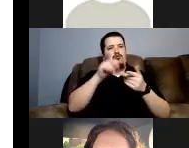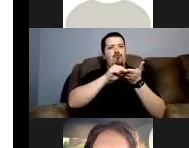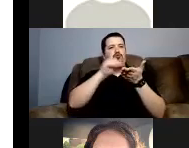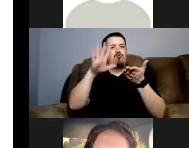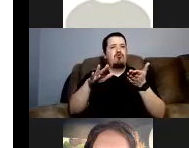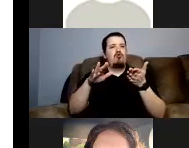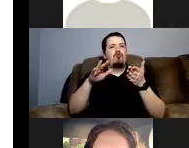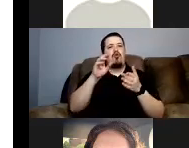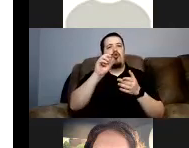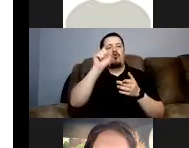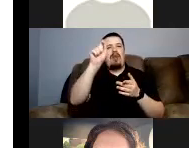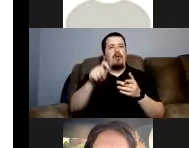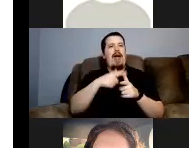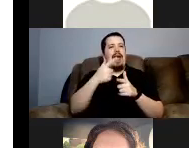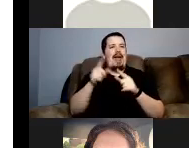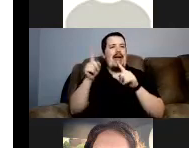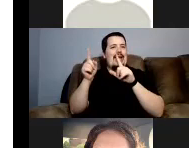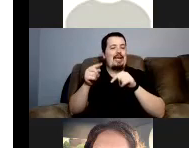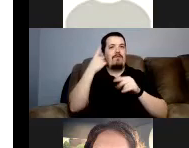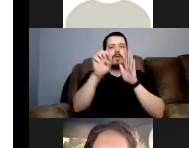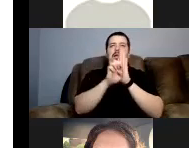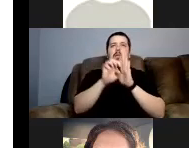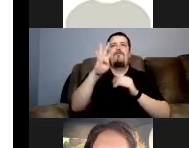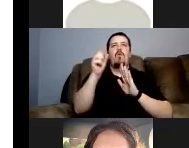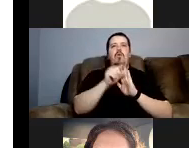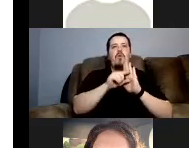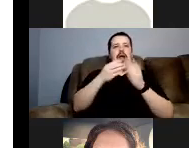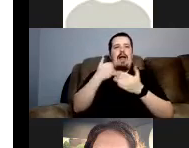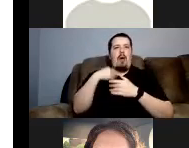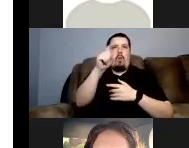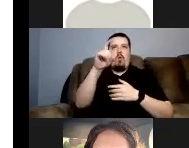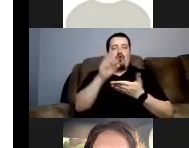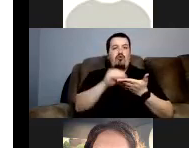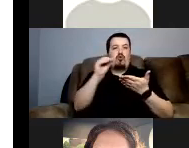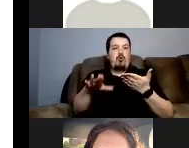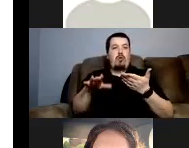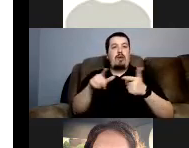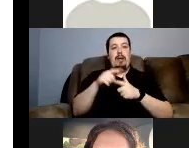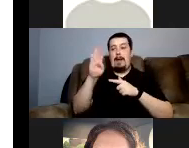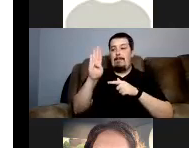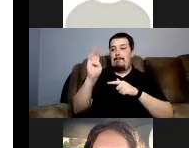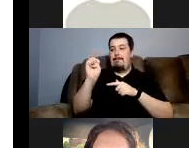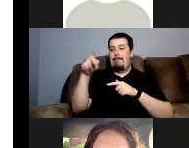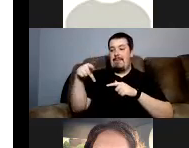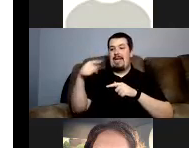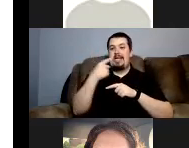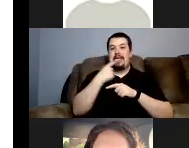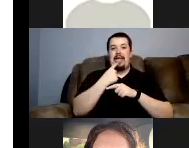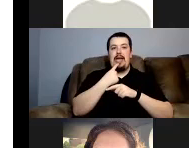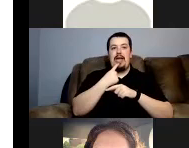So say a fourth-grade class has a hundred students and the BEP says that the ratio of